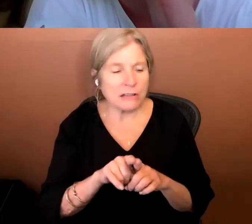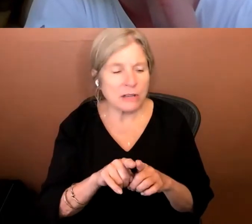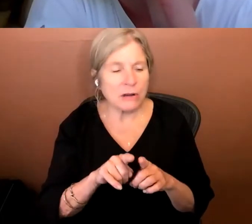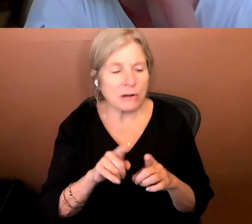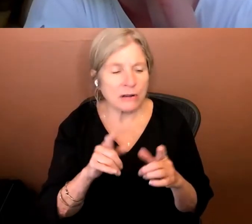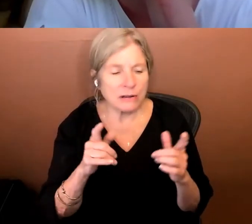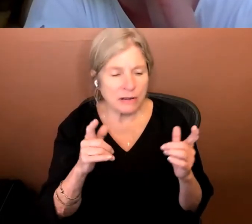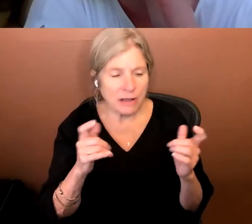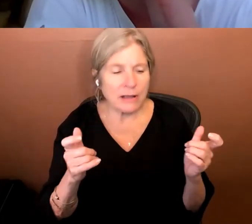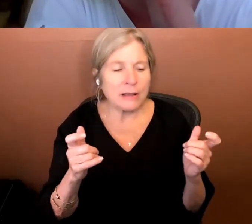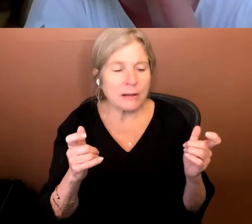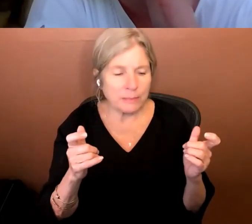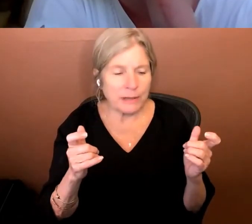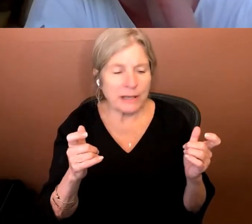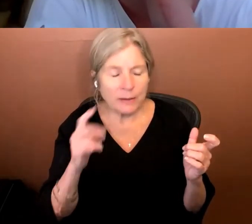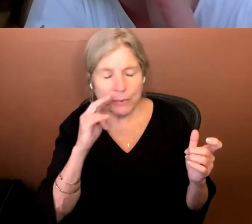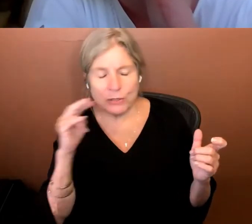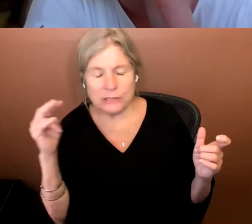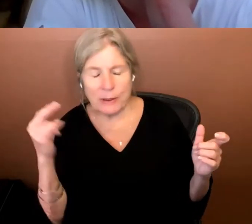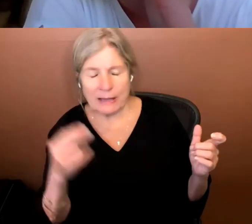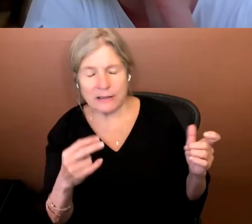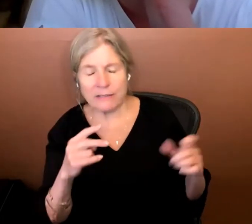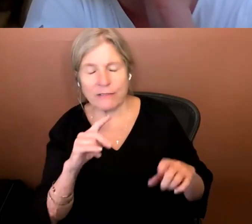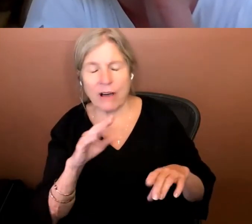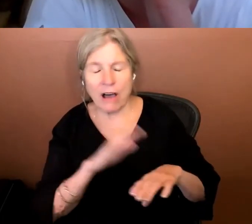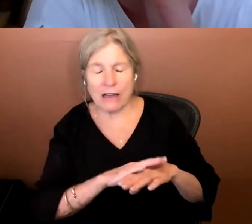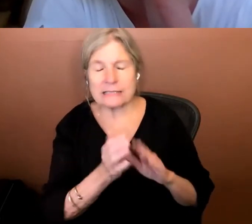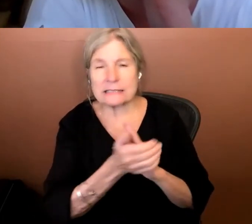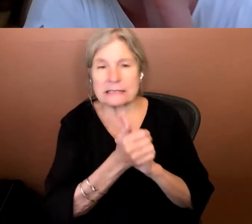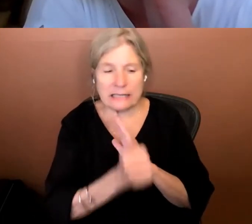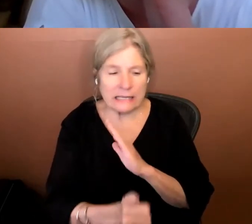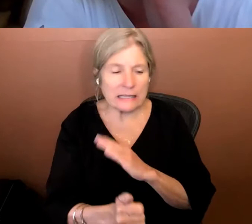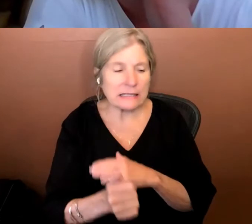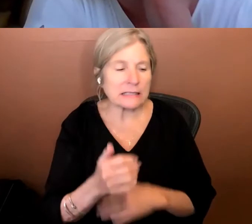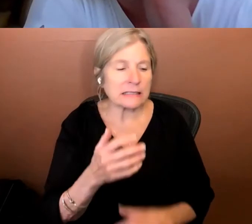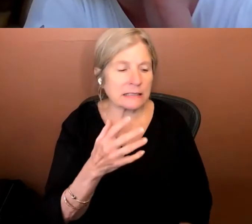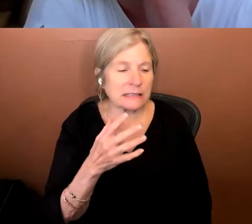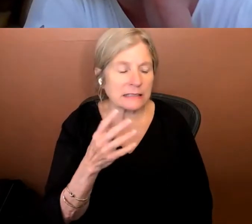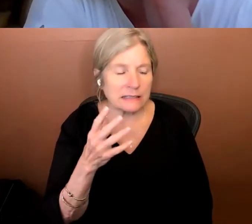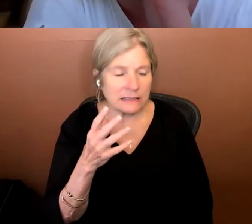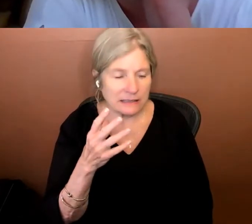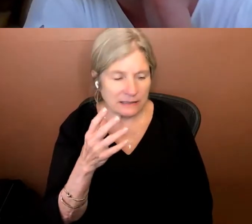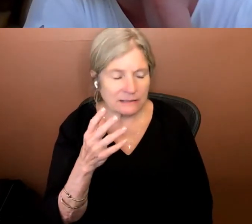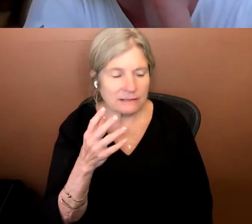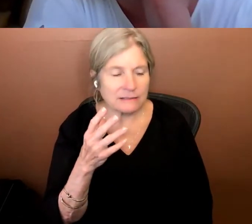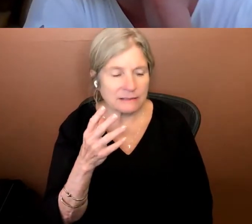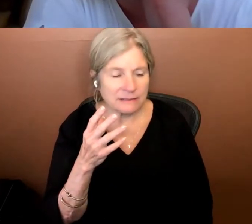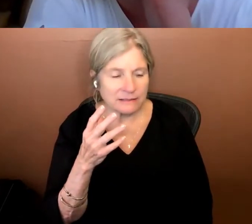perspective on skills . Something that is quite constituent